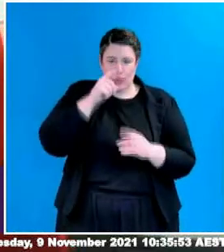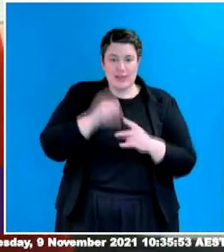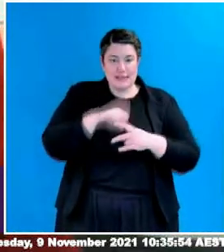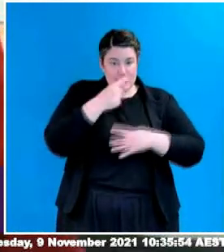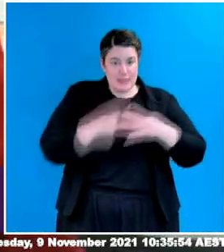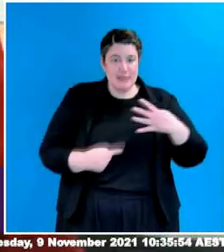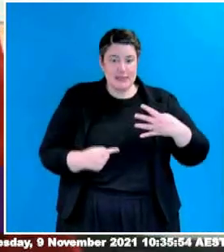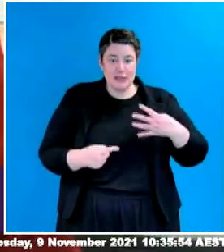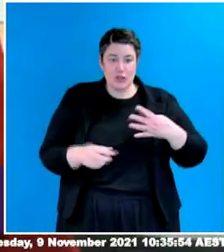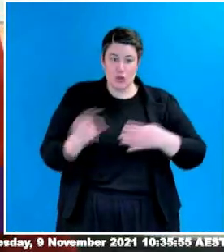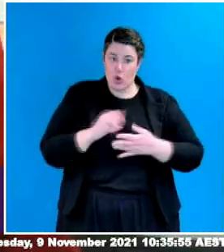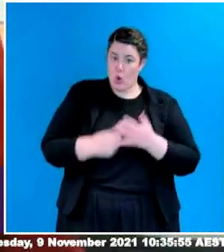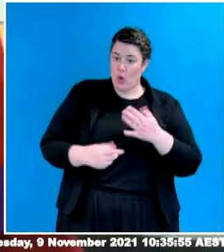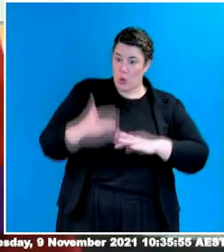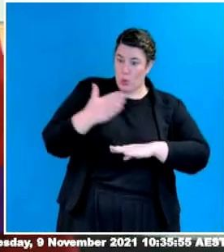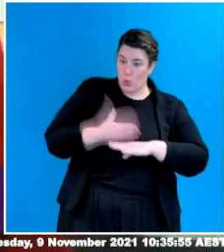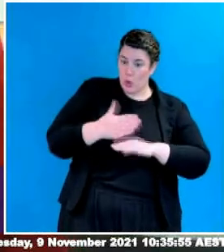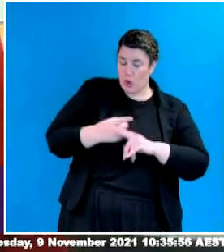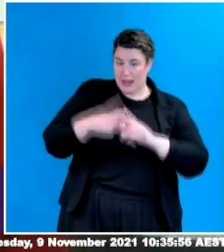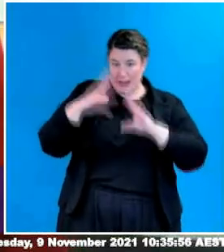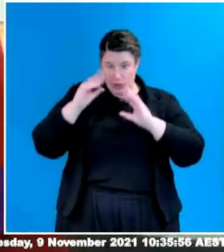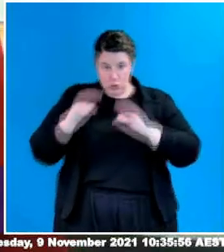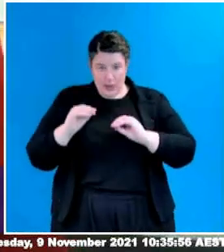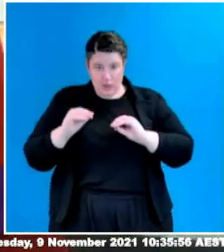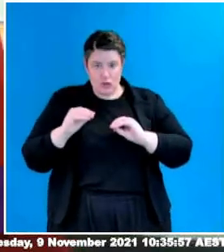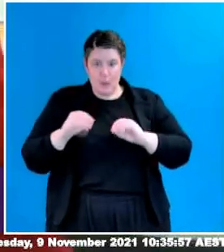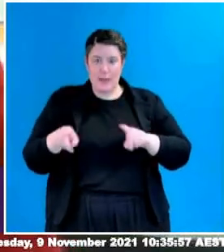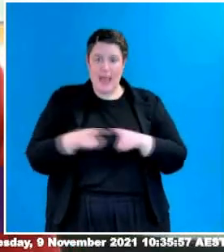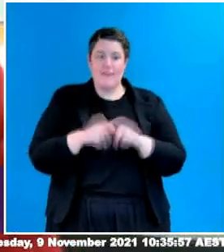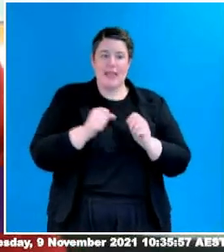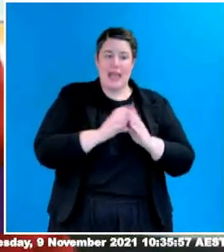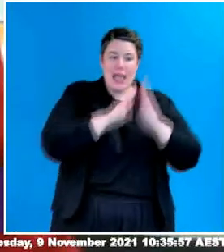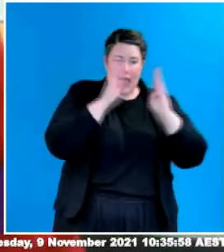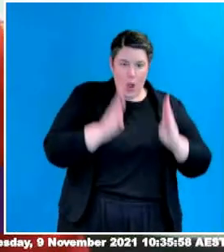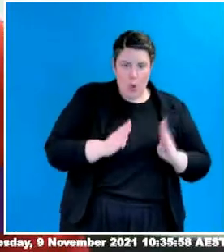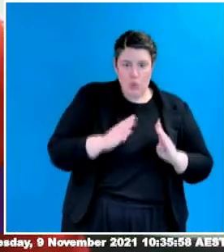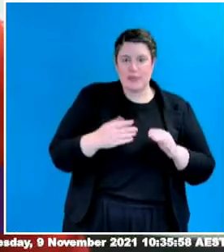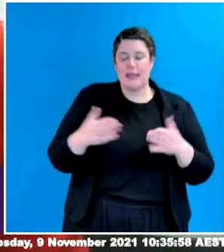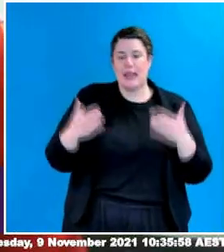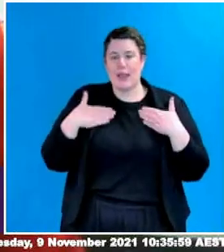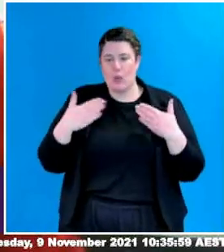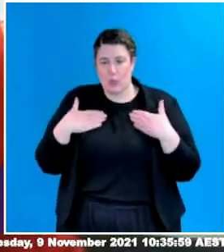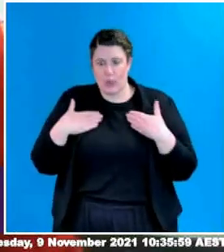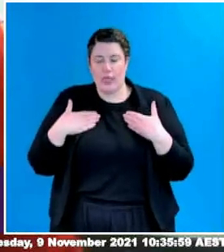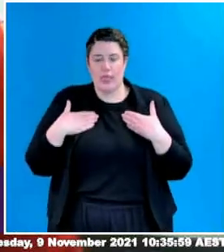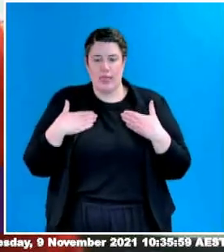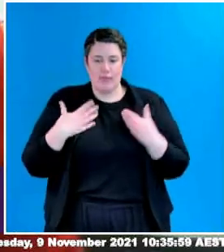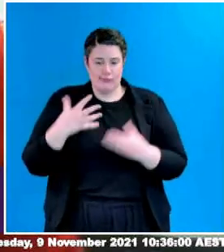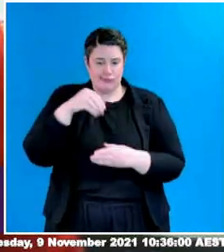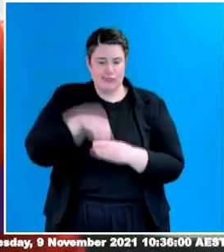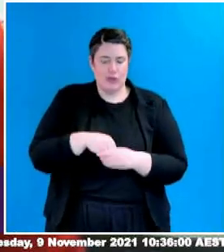It is not just having work and education but also having housing and health incorporated in the Human Rights Act.